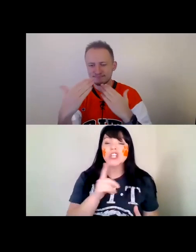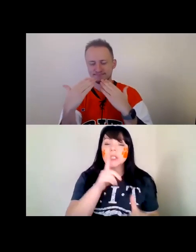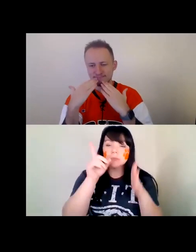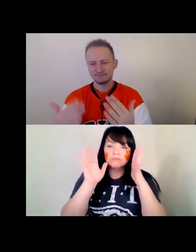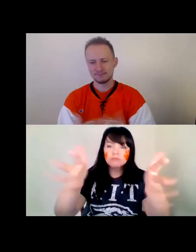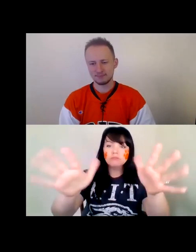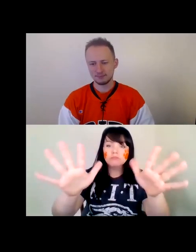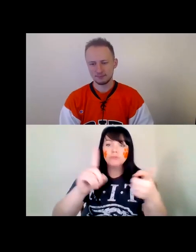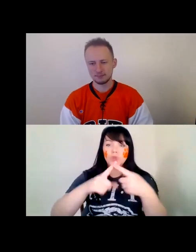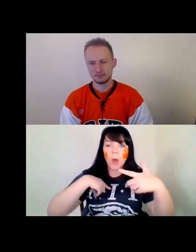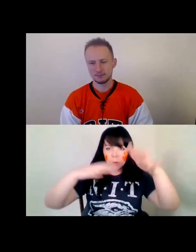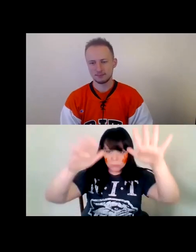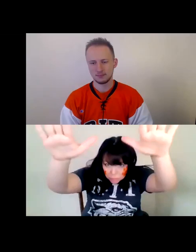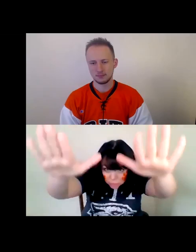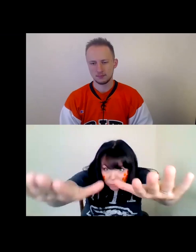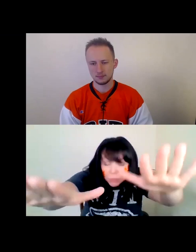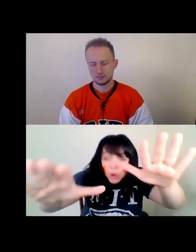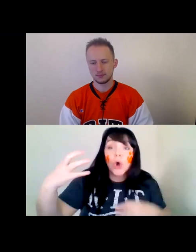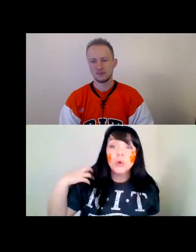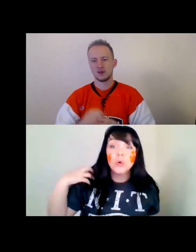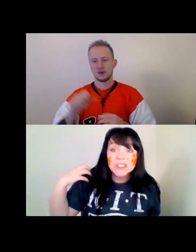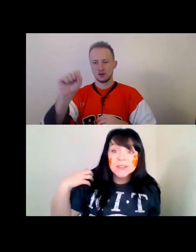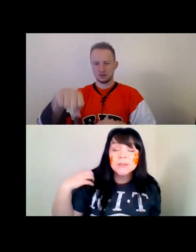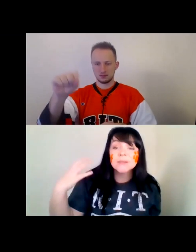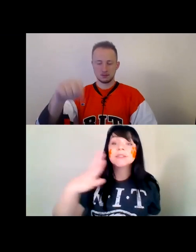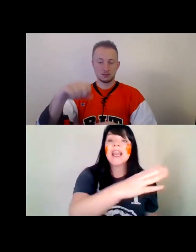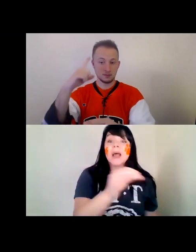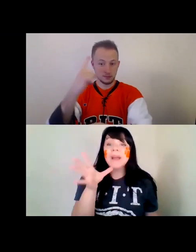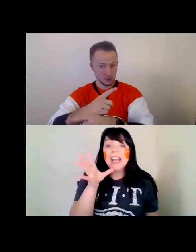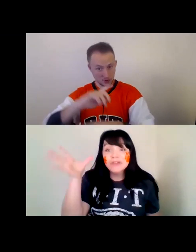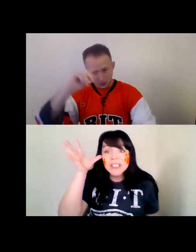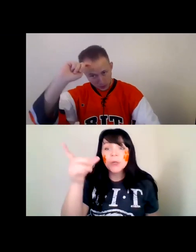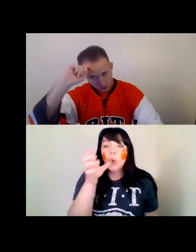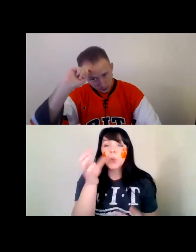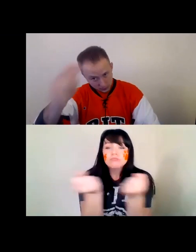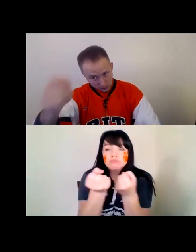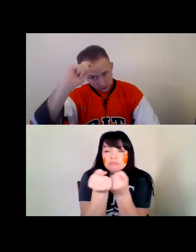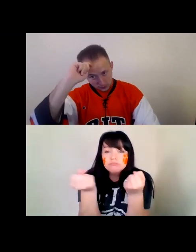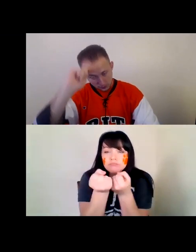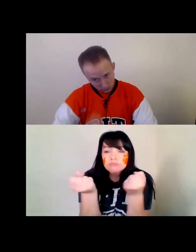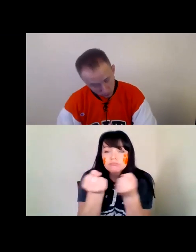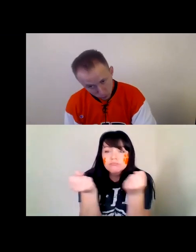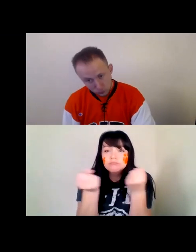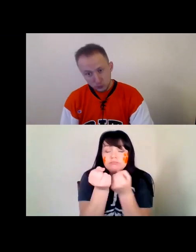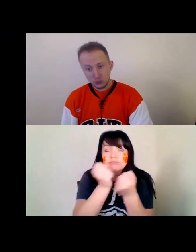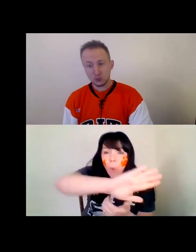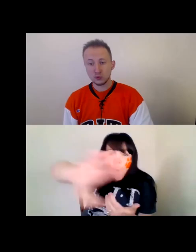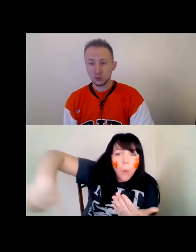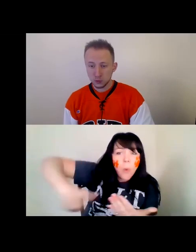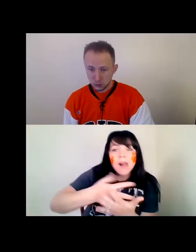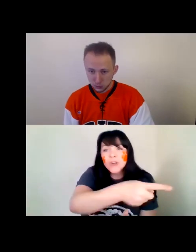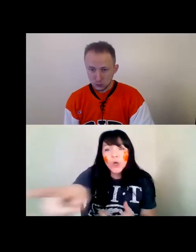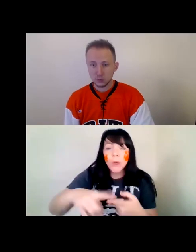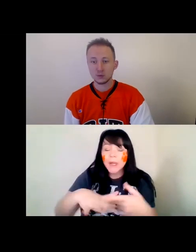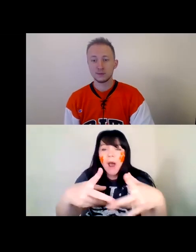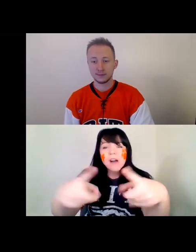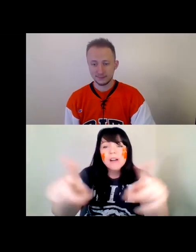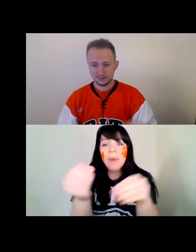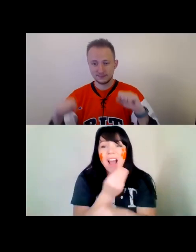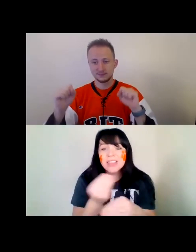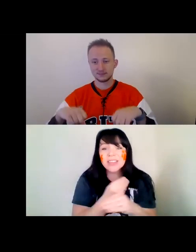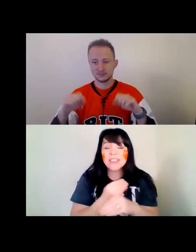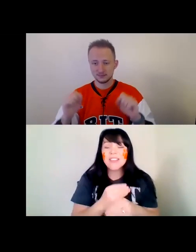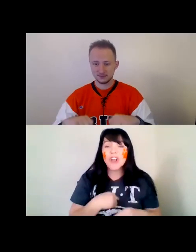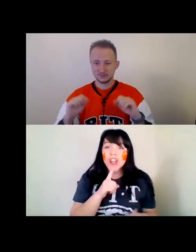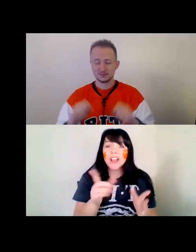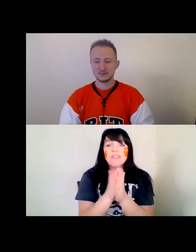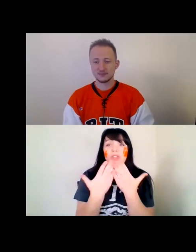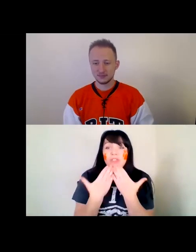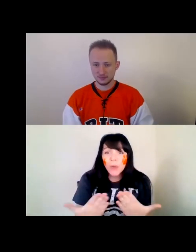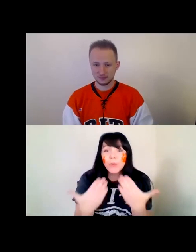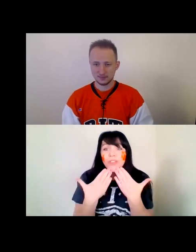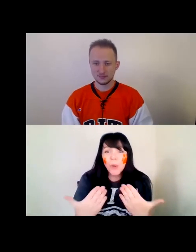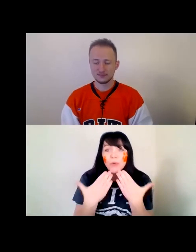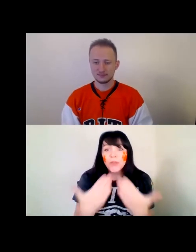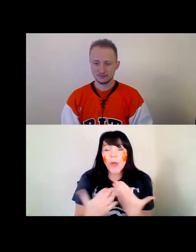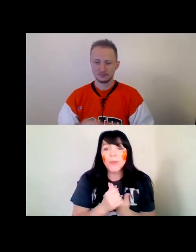Michelle: And thank you to all of our amazing coaches and parents who have supported all of our students!